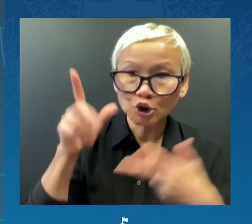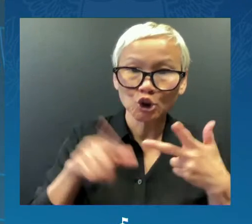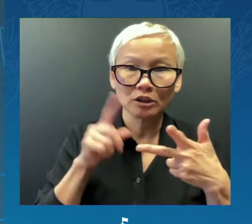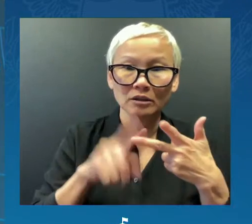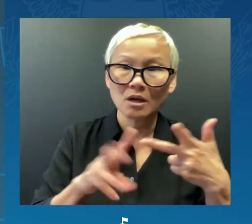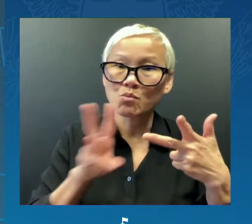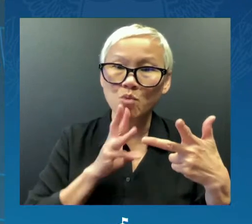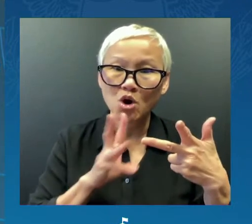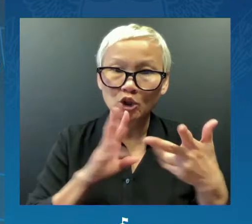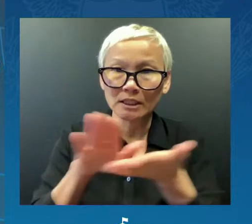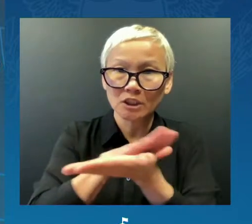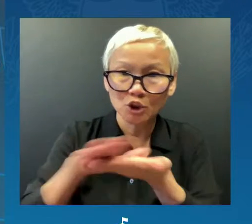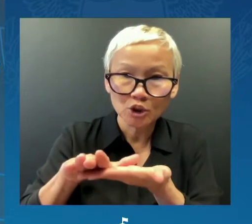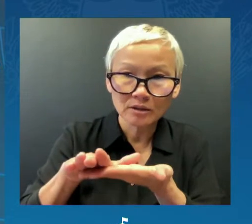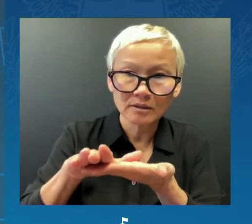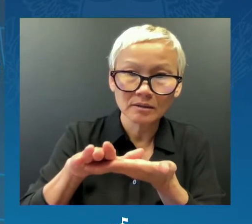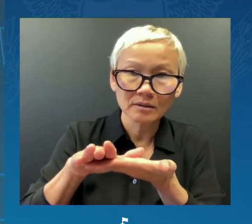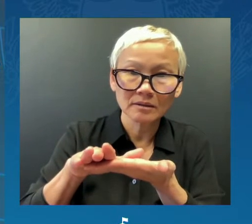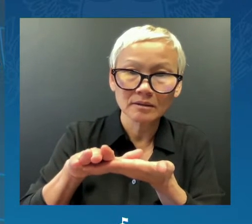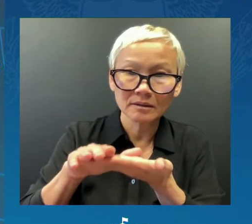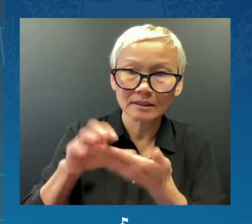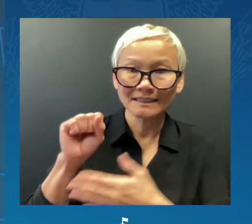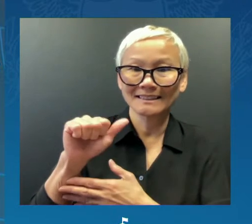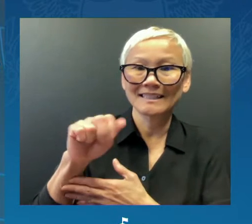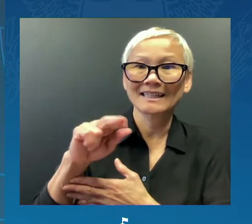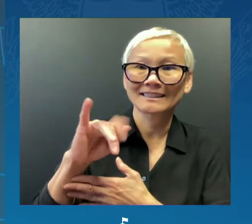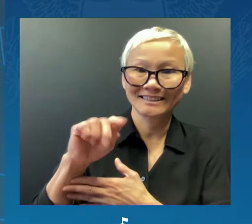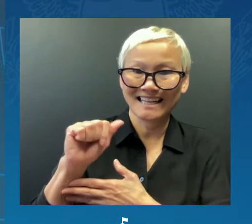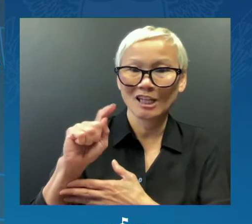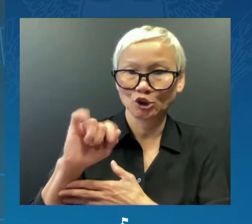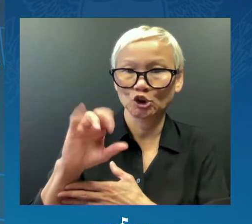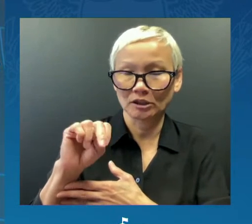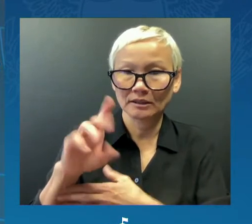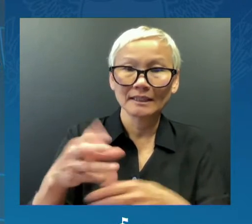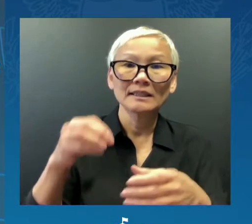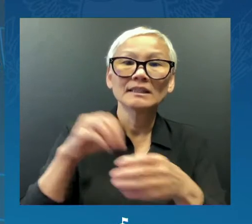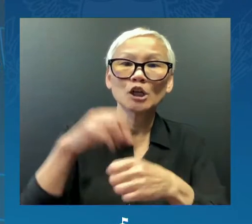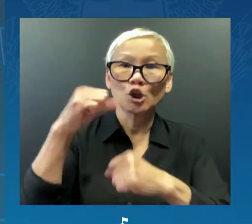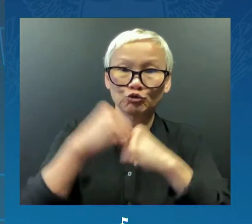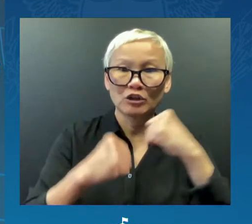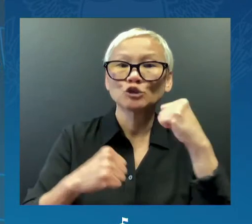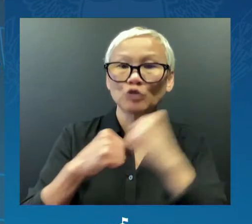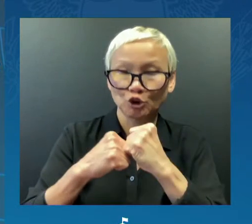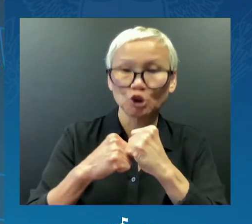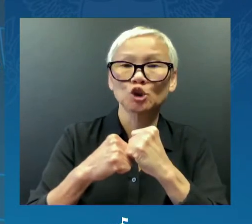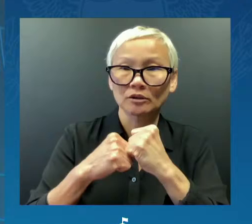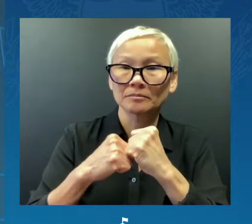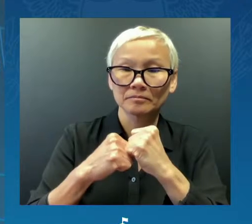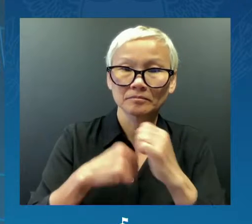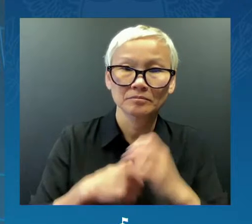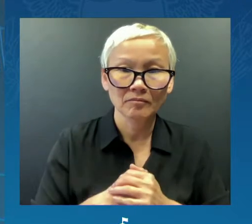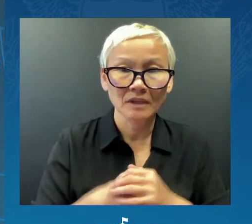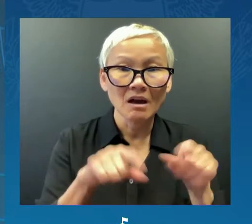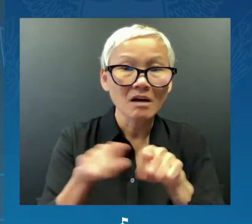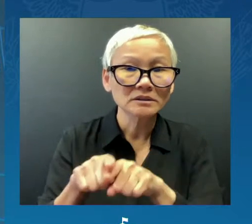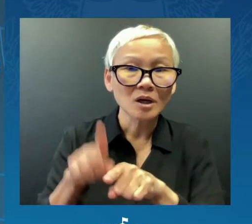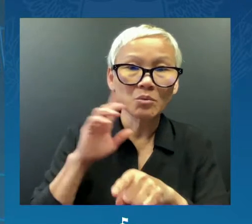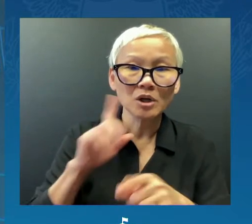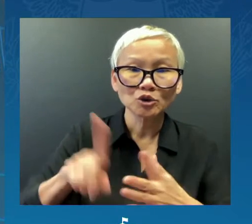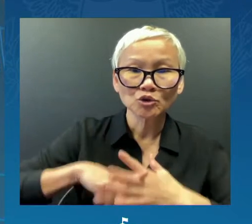In addition, we will launch The African Women's Trade and Investment Initiative, a new program which will help women